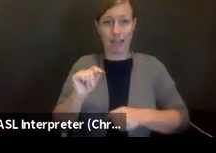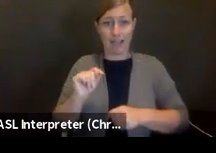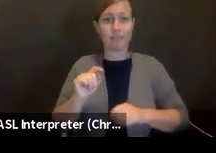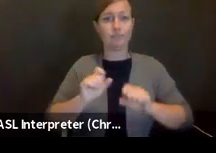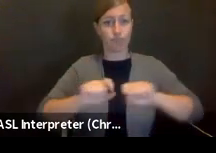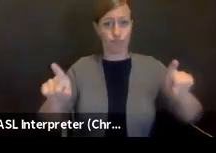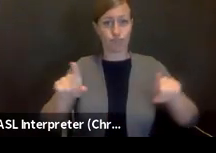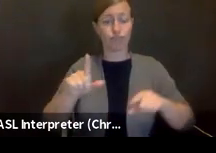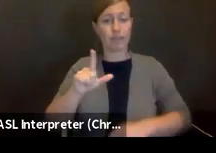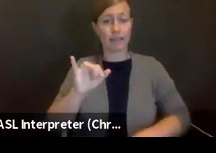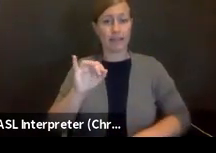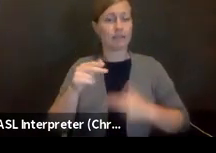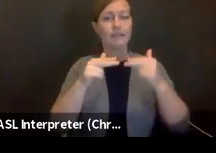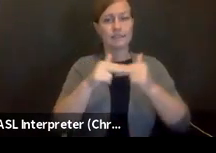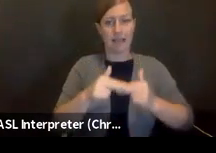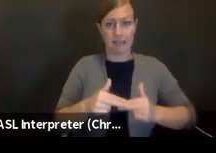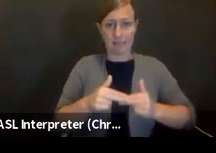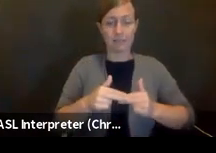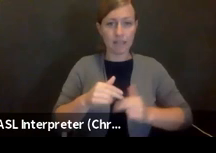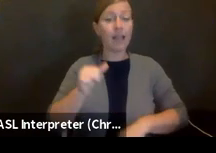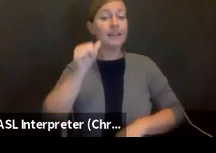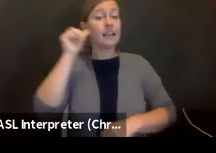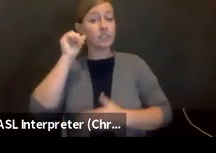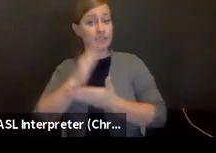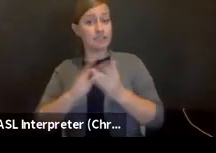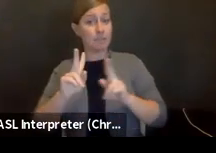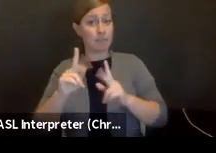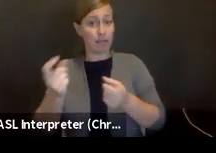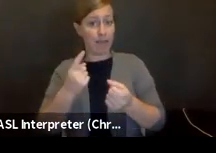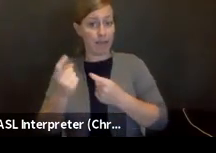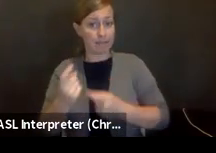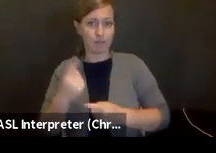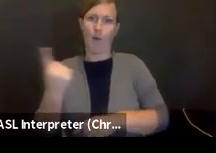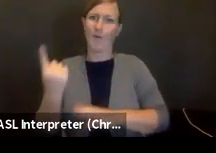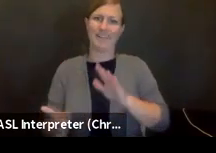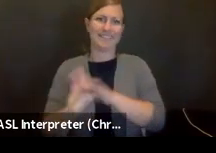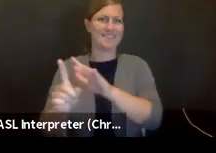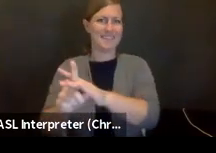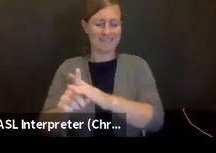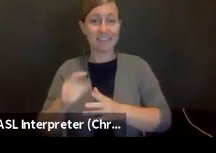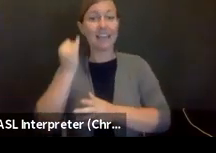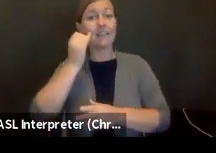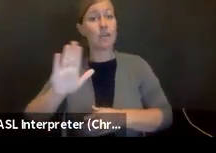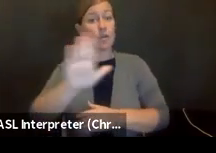ESD 189 - Amy Colburn: There was some questions yesterday and this always comes up is this. If your district has decided to use school G, even for littles